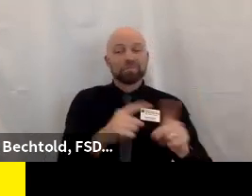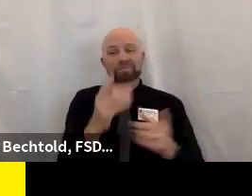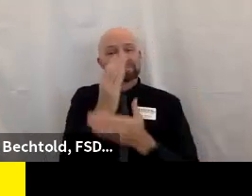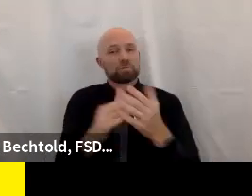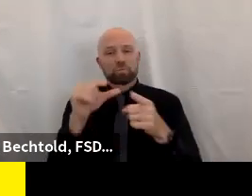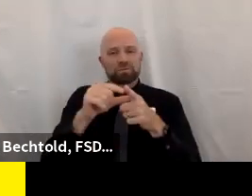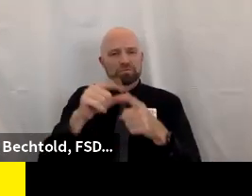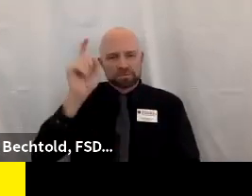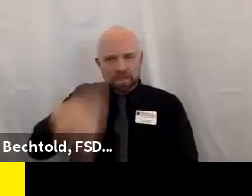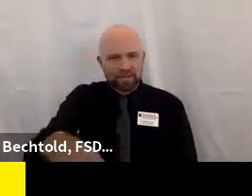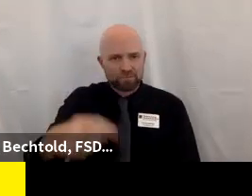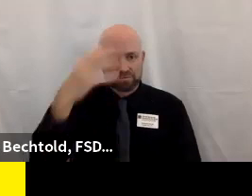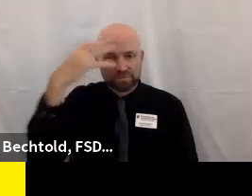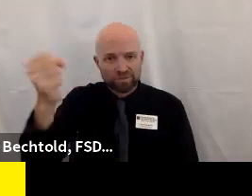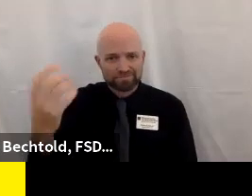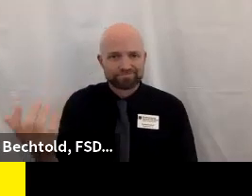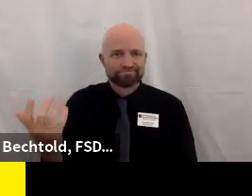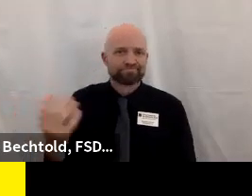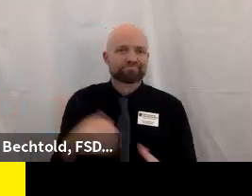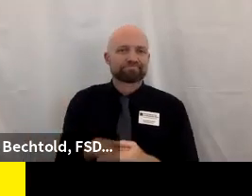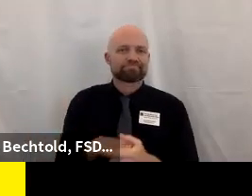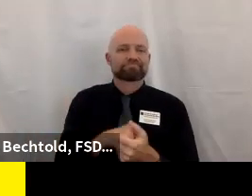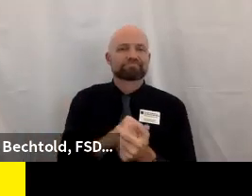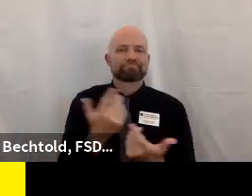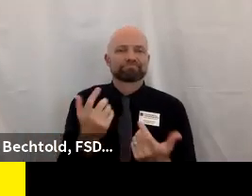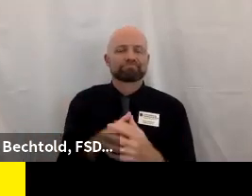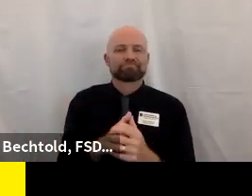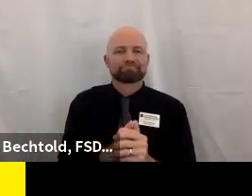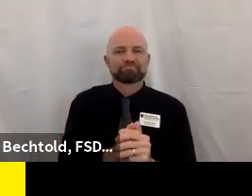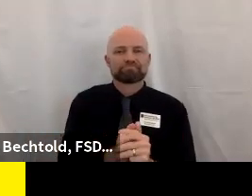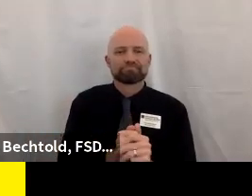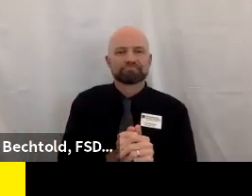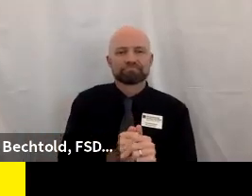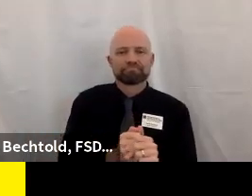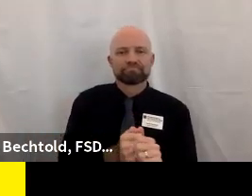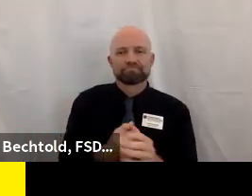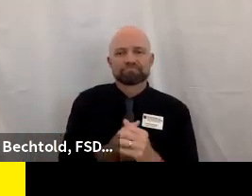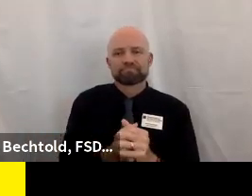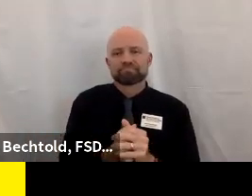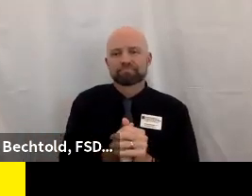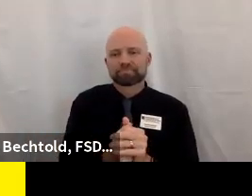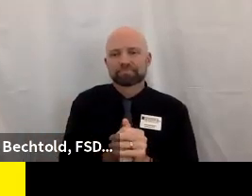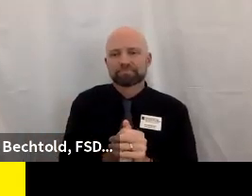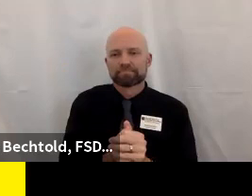Reading the words in isolation is important, but it's not only having them memorized that's key. They need to see them in context